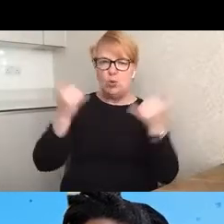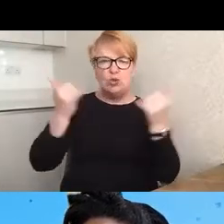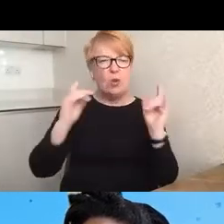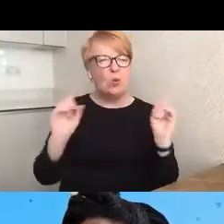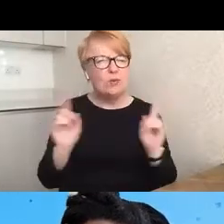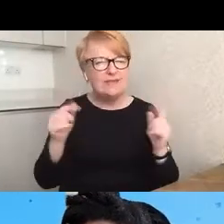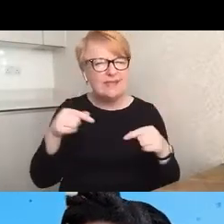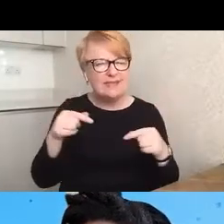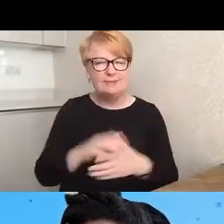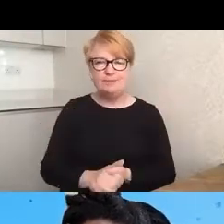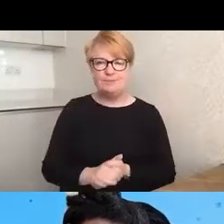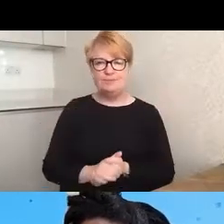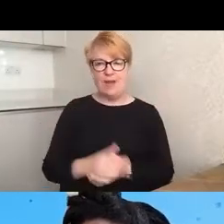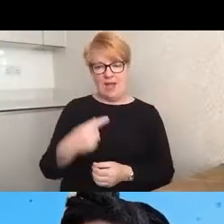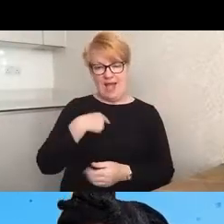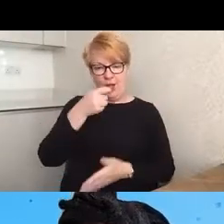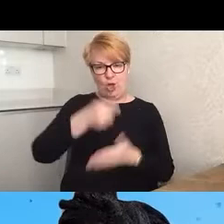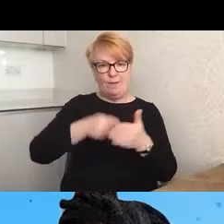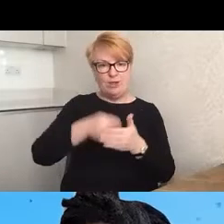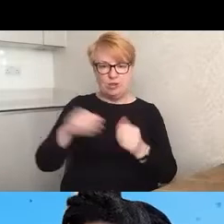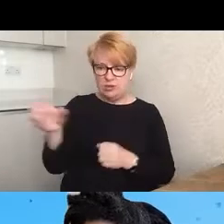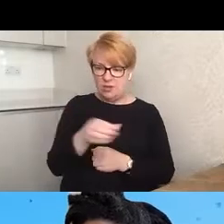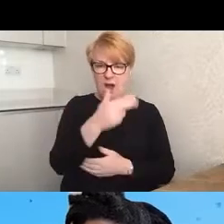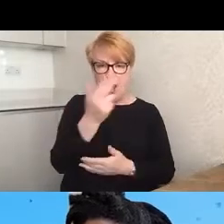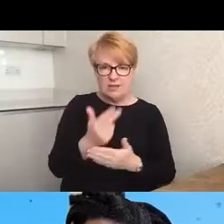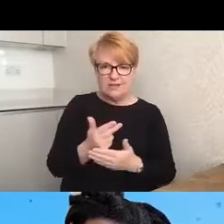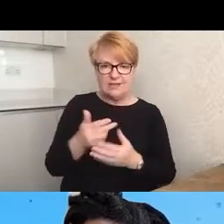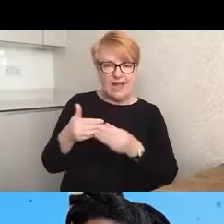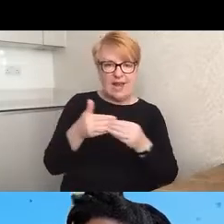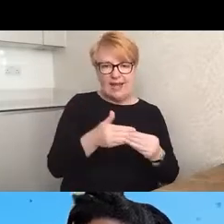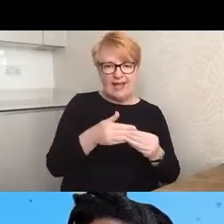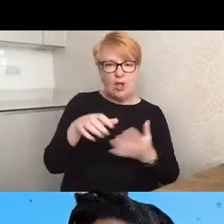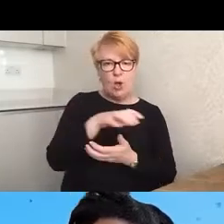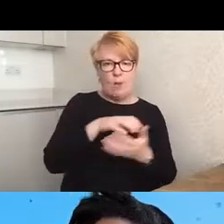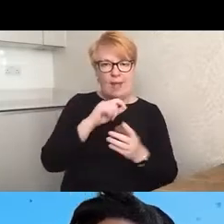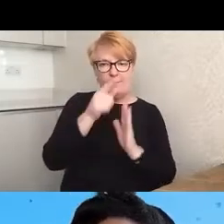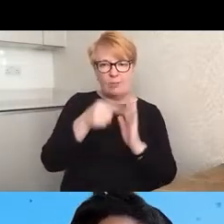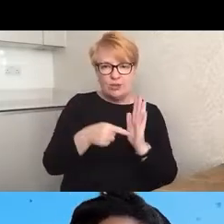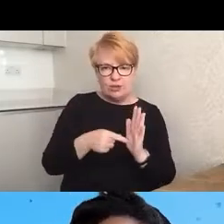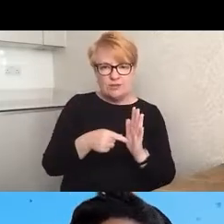I commission artists, I lead on complex projects, I work to centre people with complex issues.